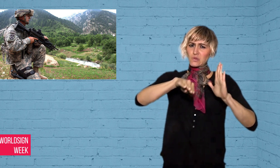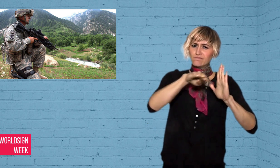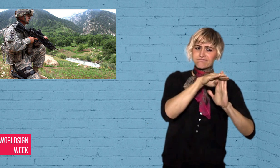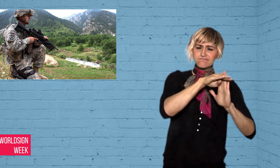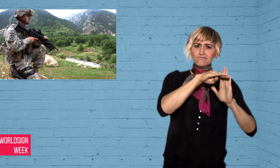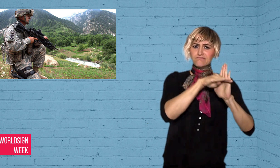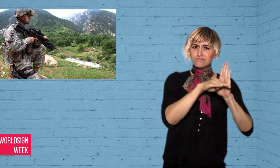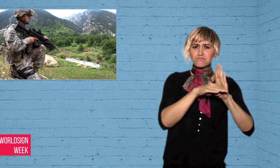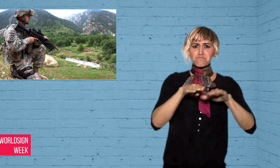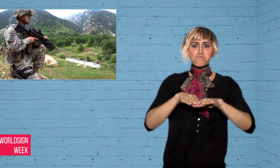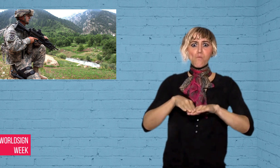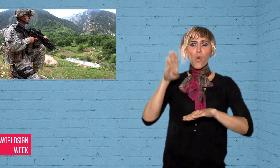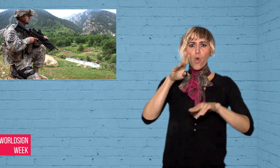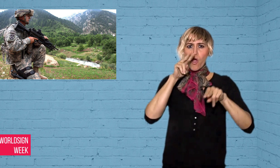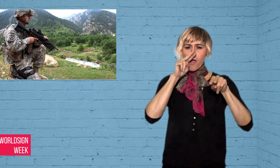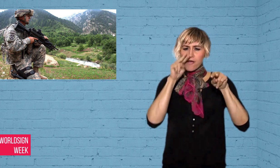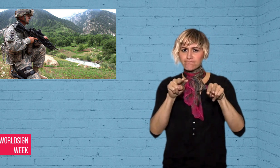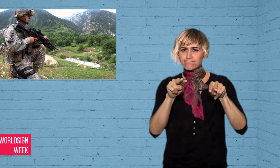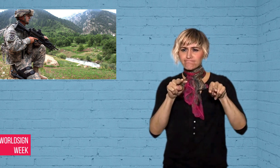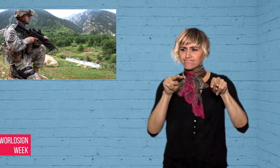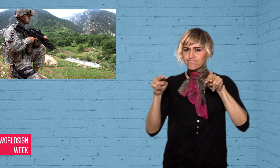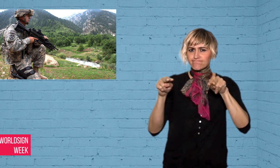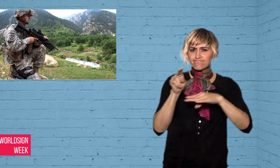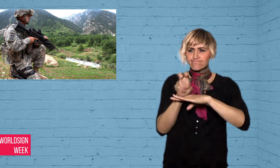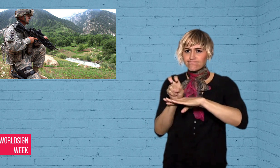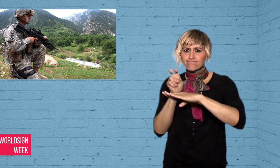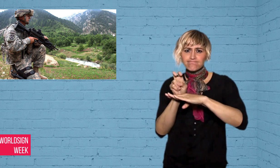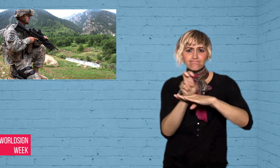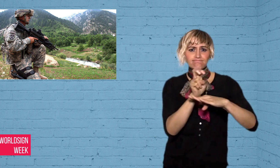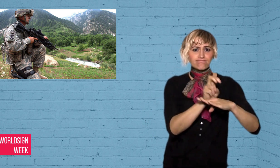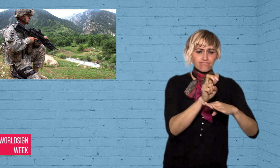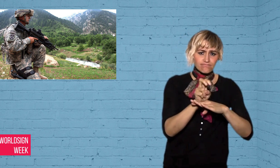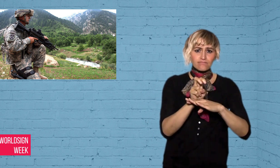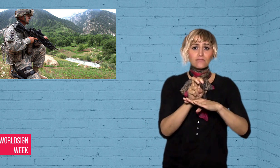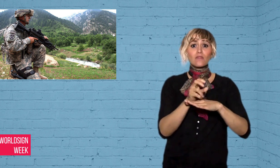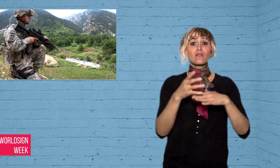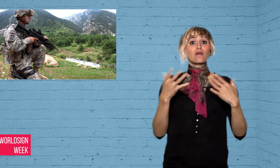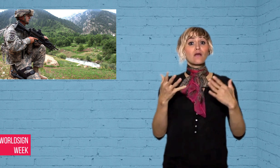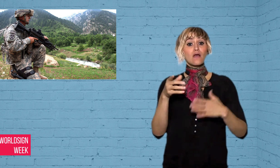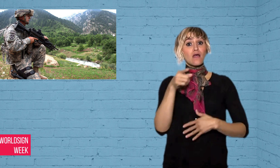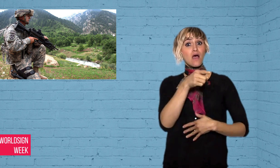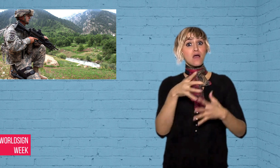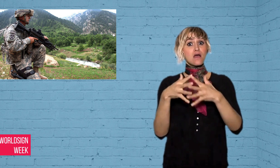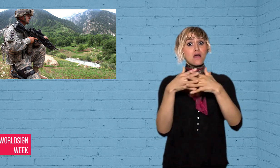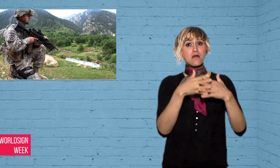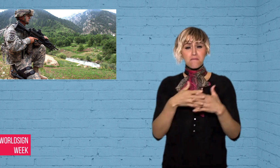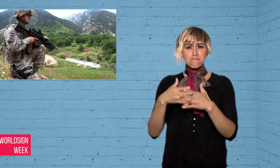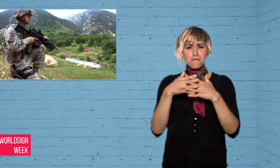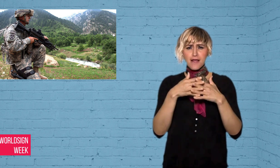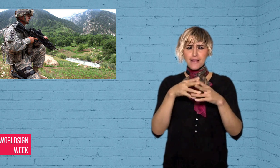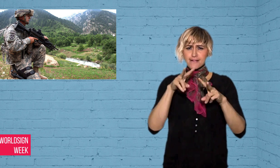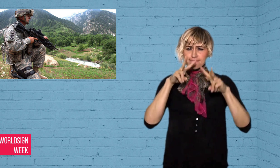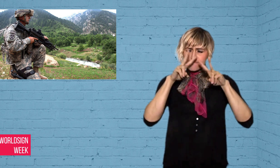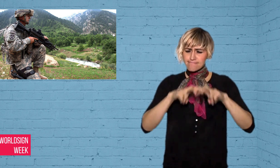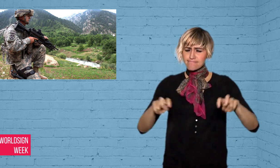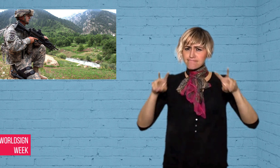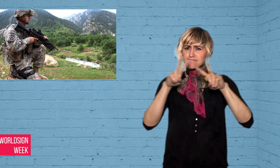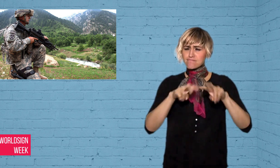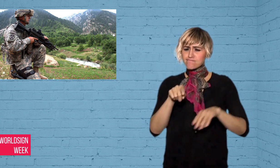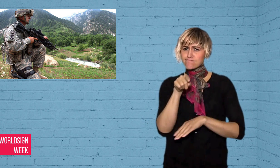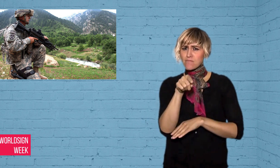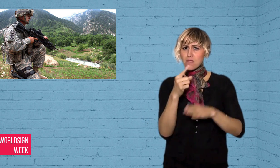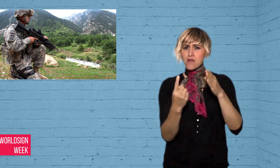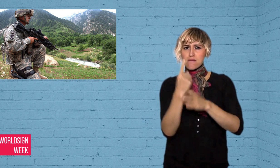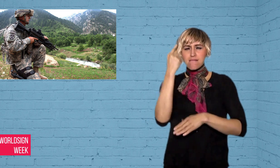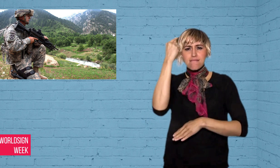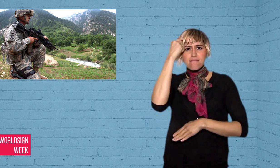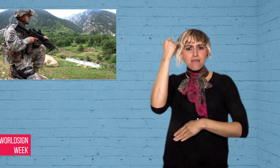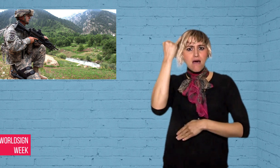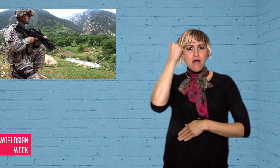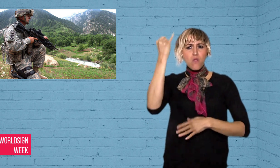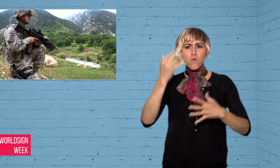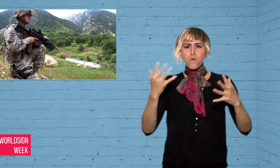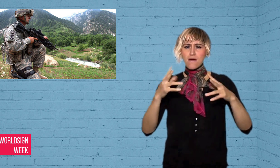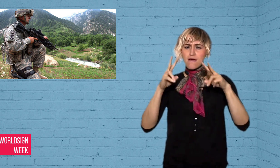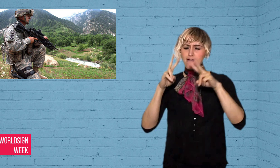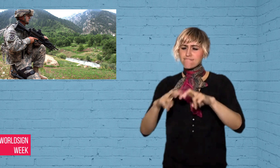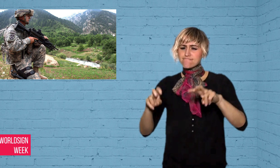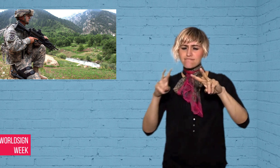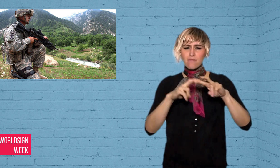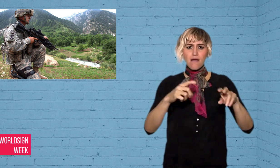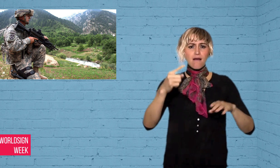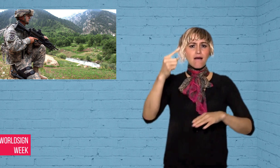when the US discovered the mastermind was Osama